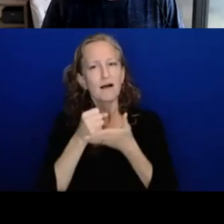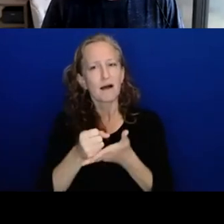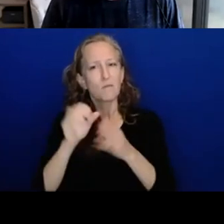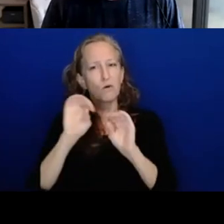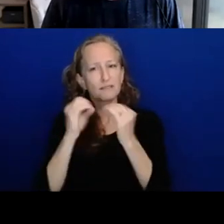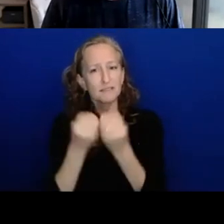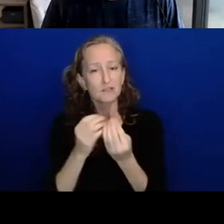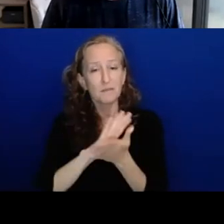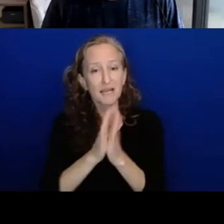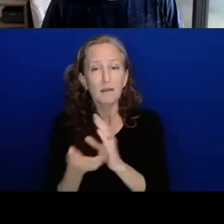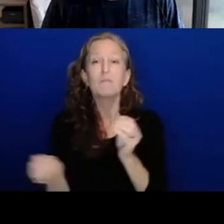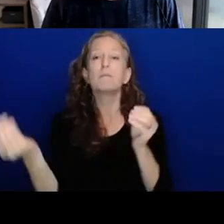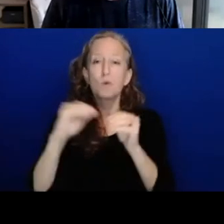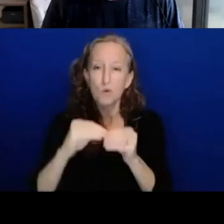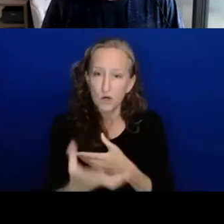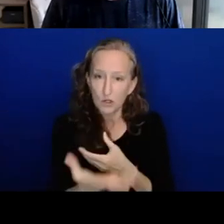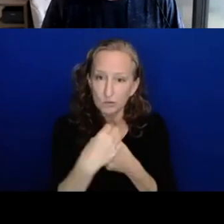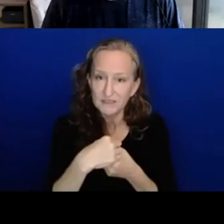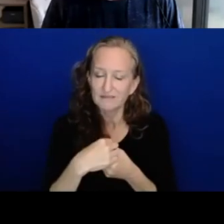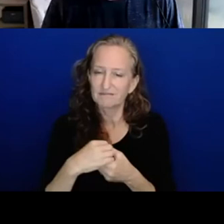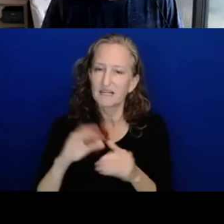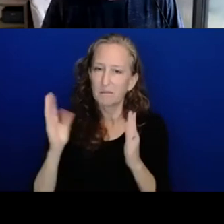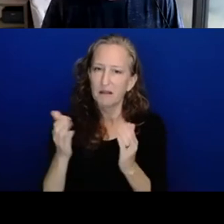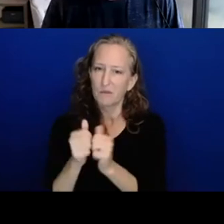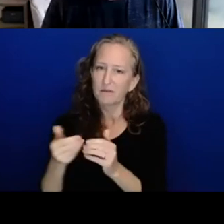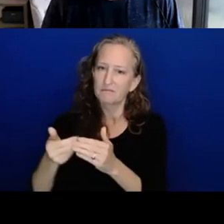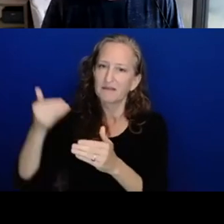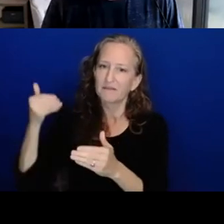a lot more inclusive than maybe we have been in the past.